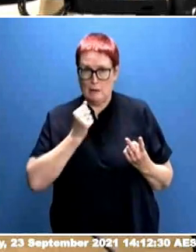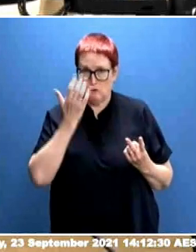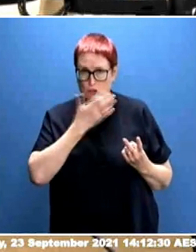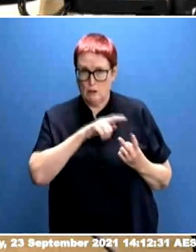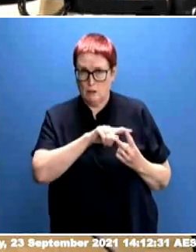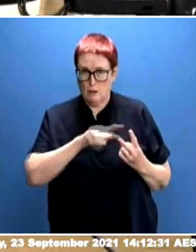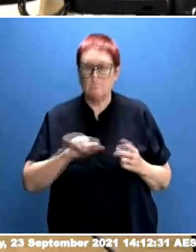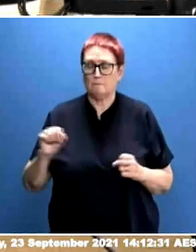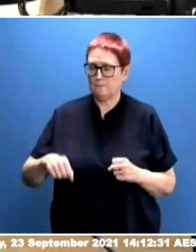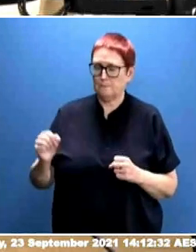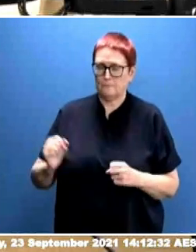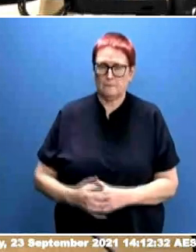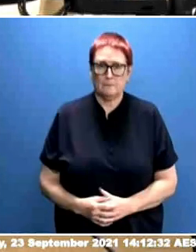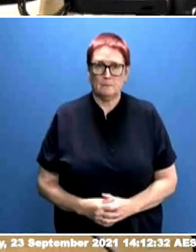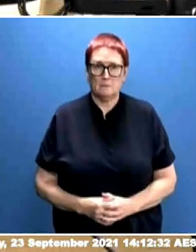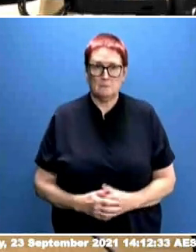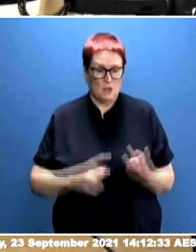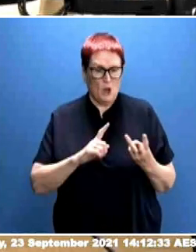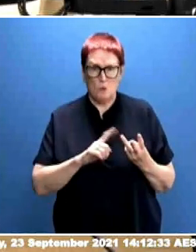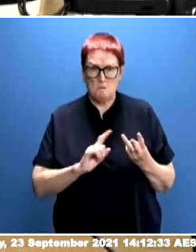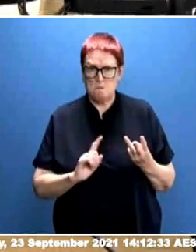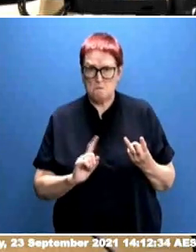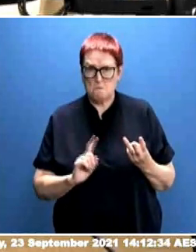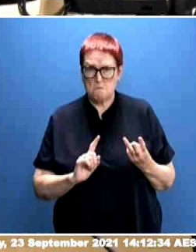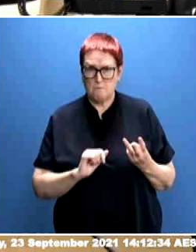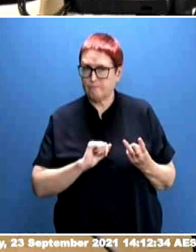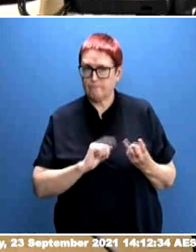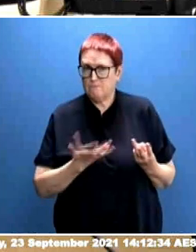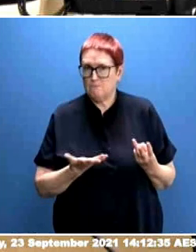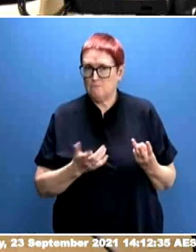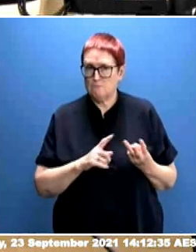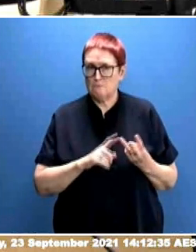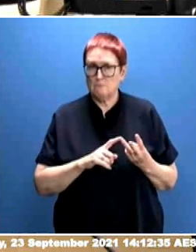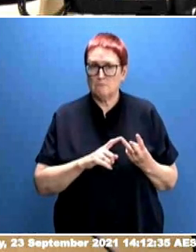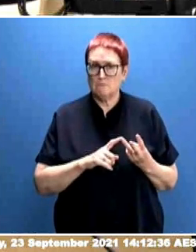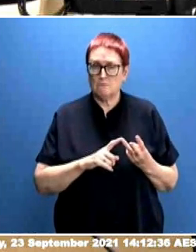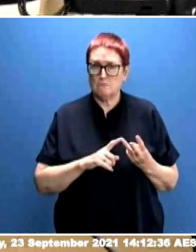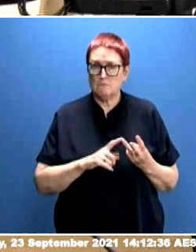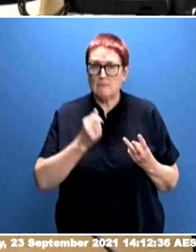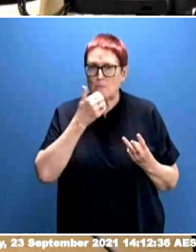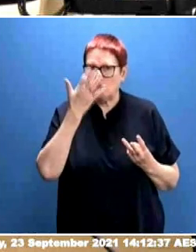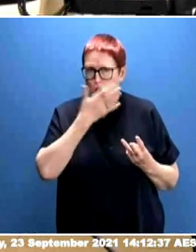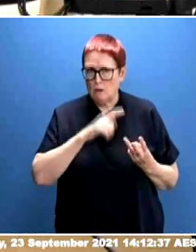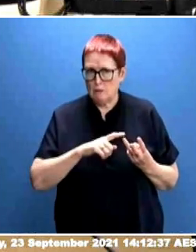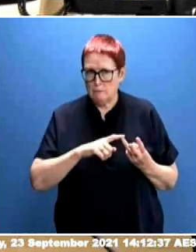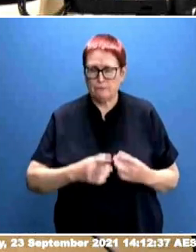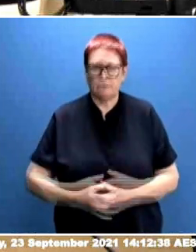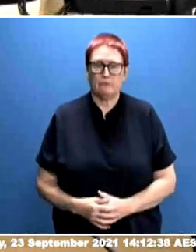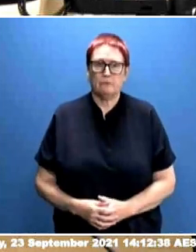Yes. What about the third child that's now entered? The third child is Aboriginal.